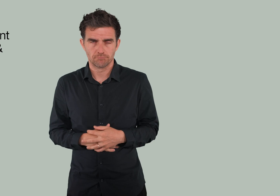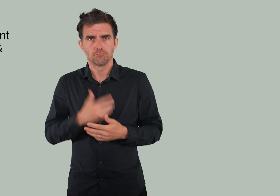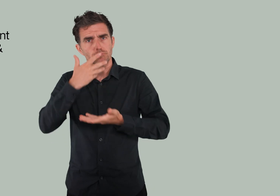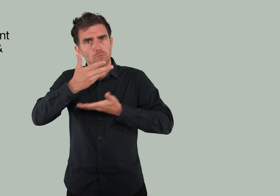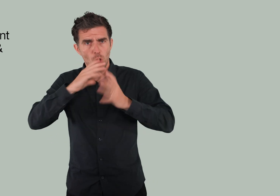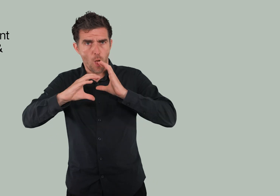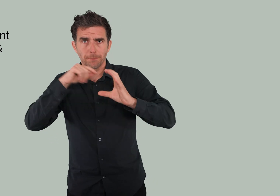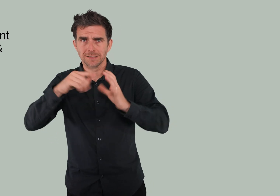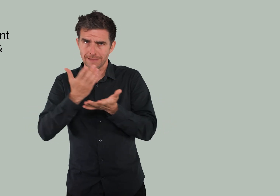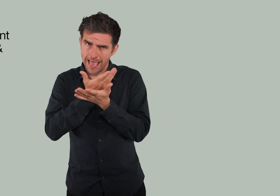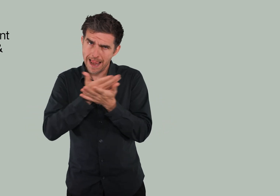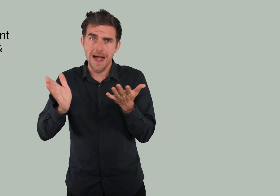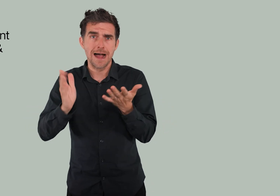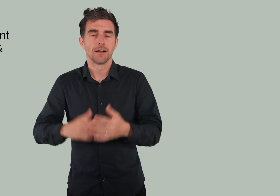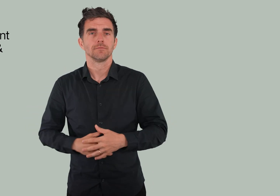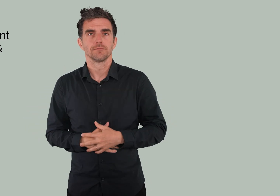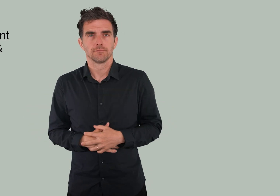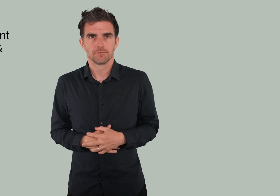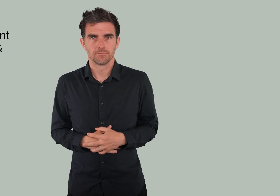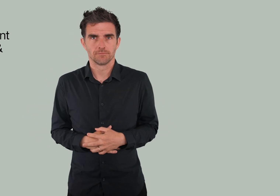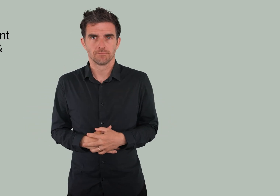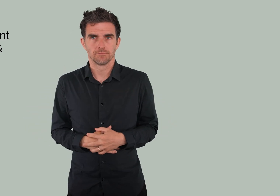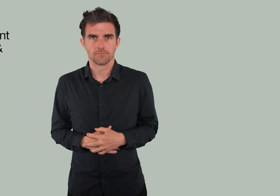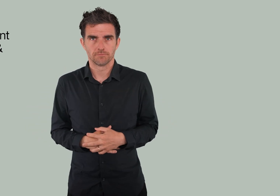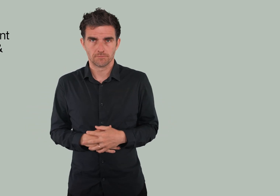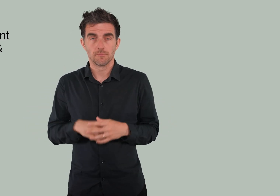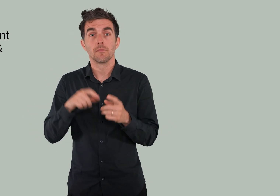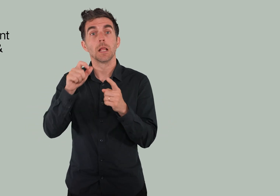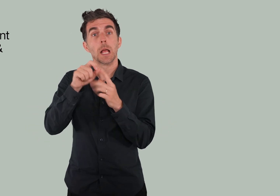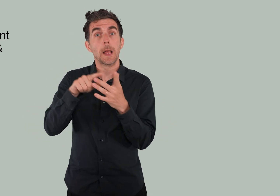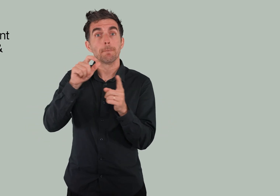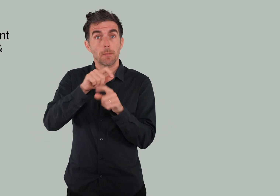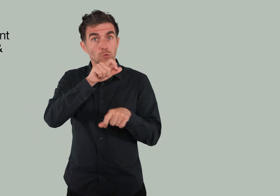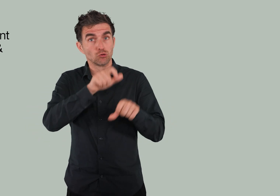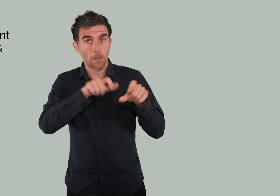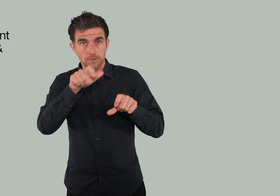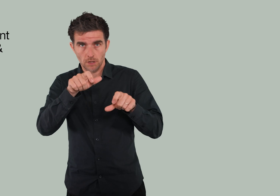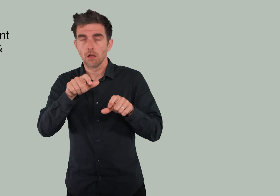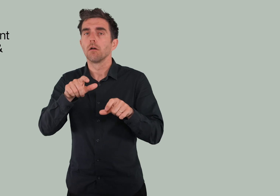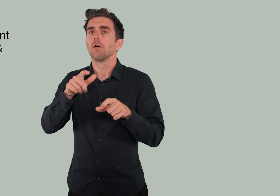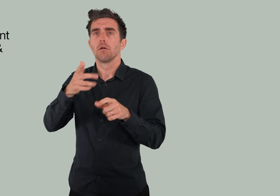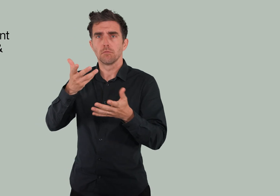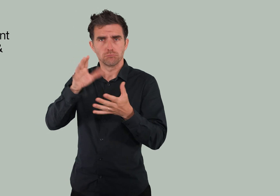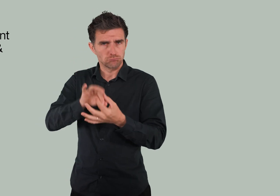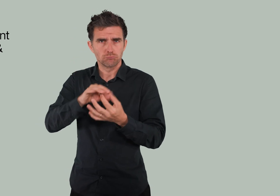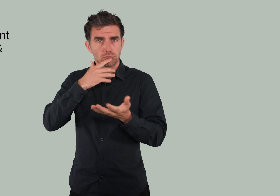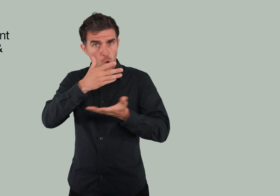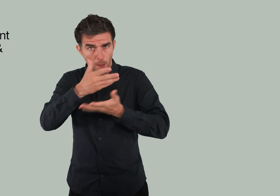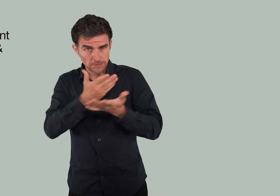Communicate Clearly 6.10 PIP customers had similar results to Communicate